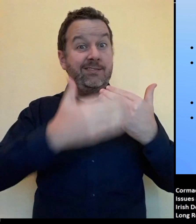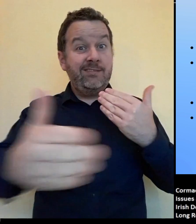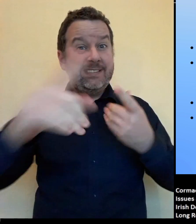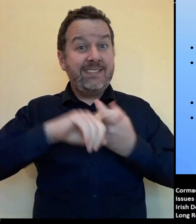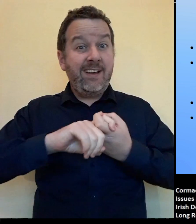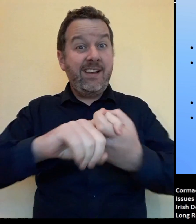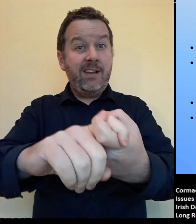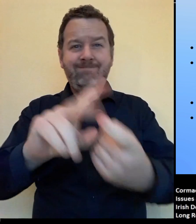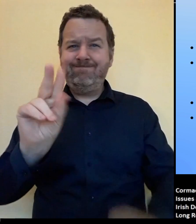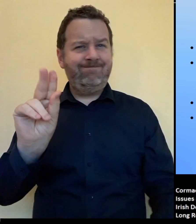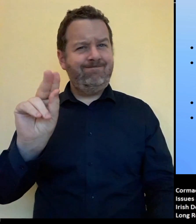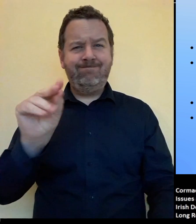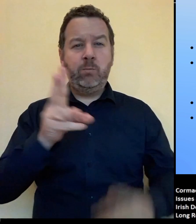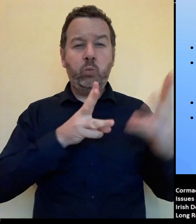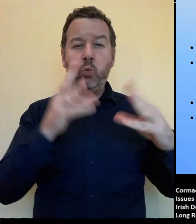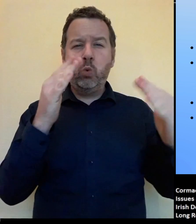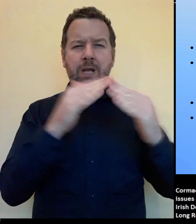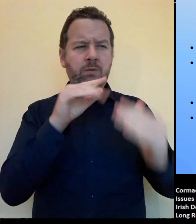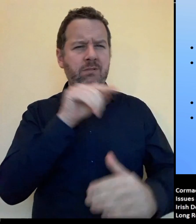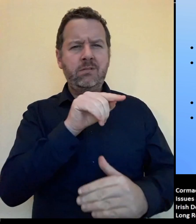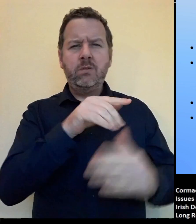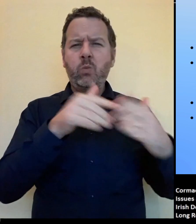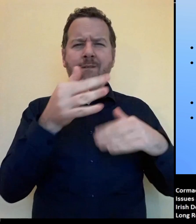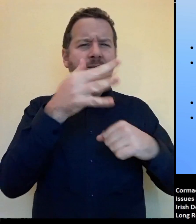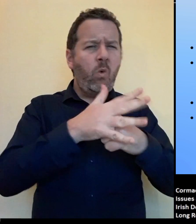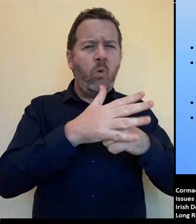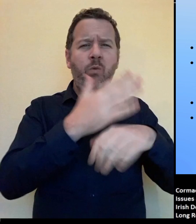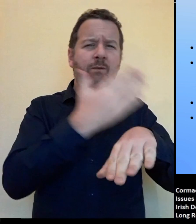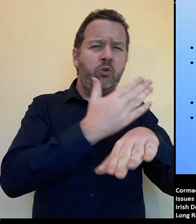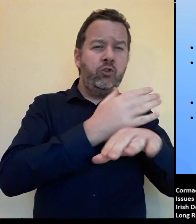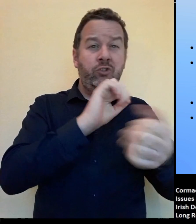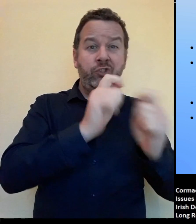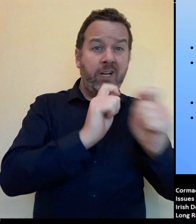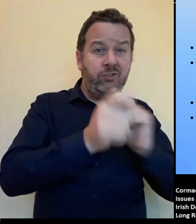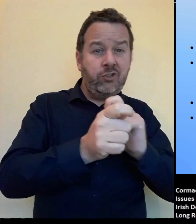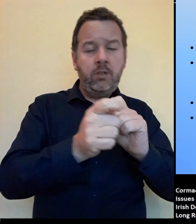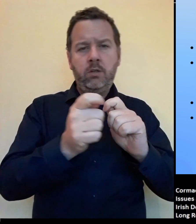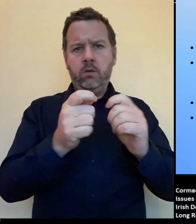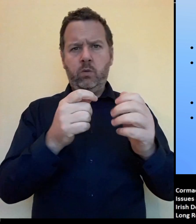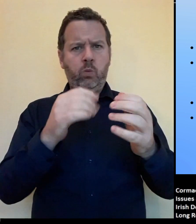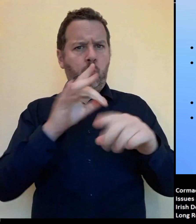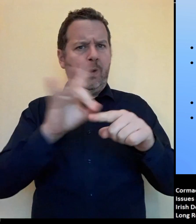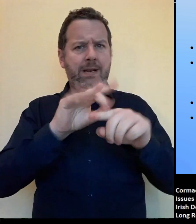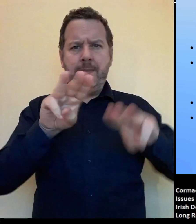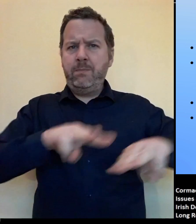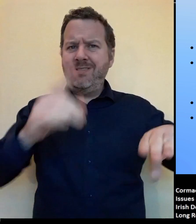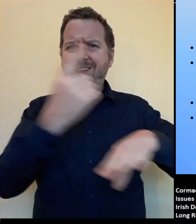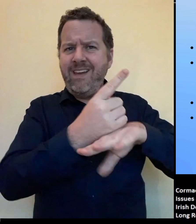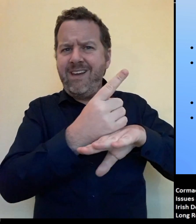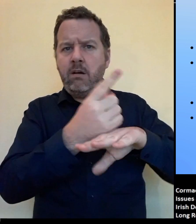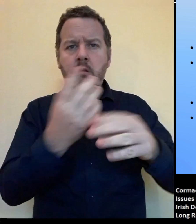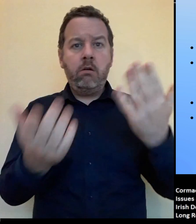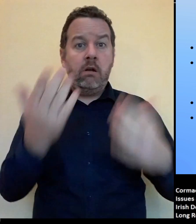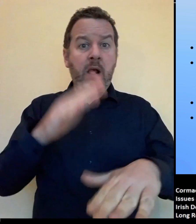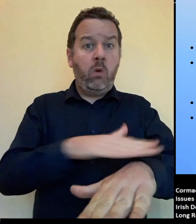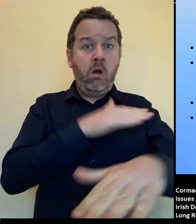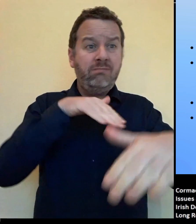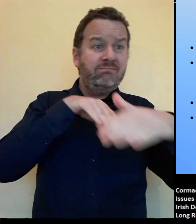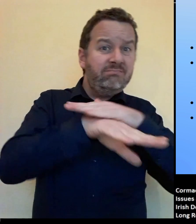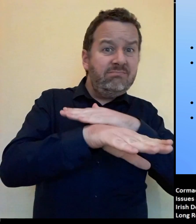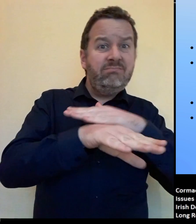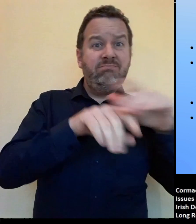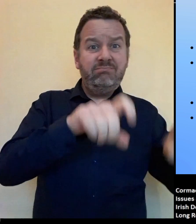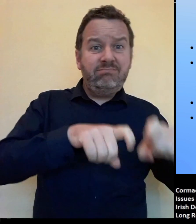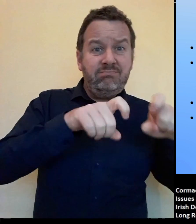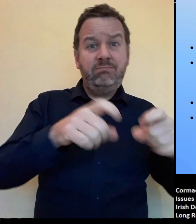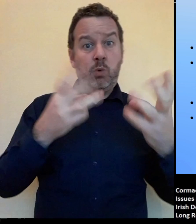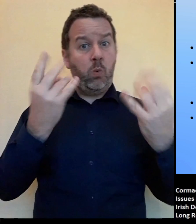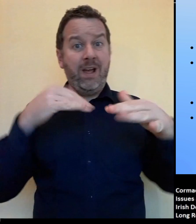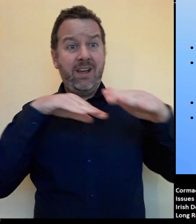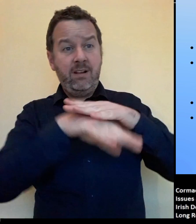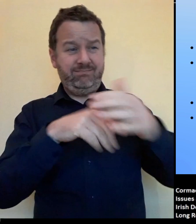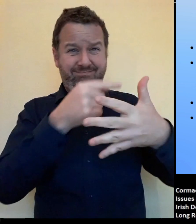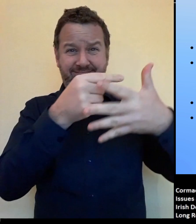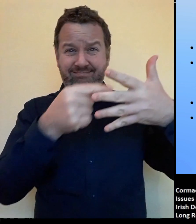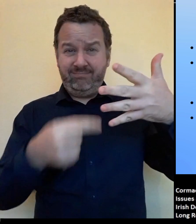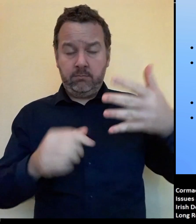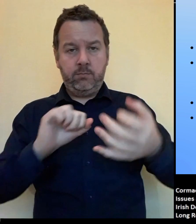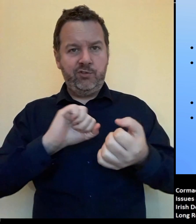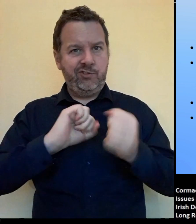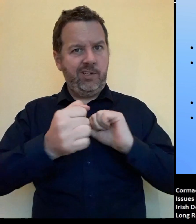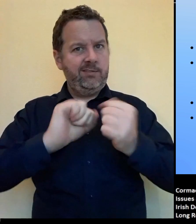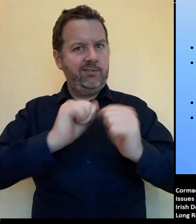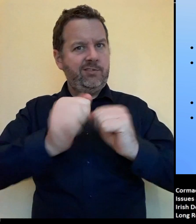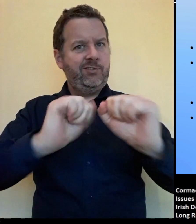how long paupers stayed there, the reasons why they entered - all these things shifted and developed